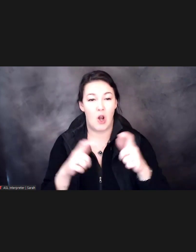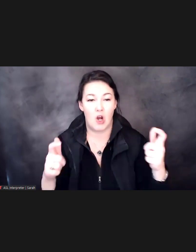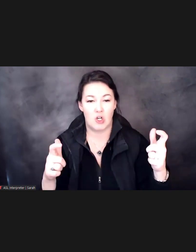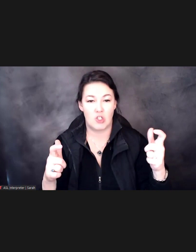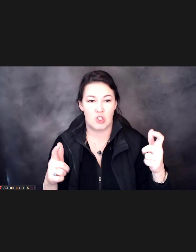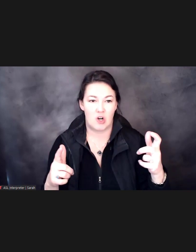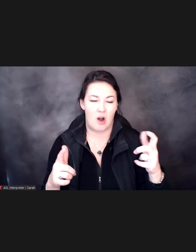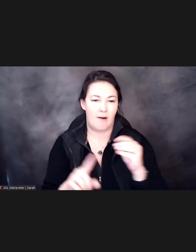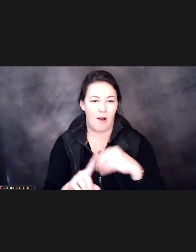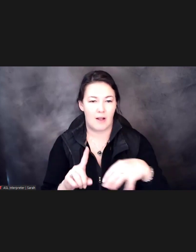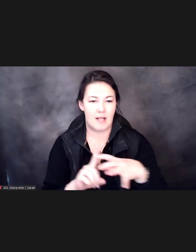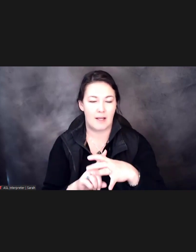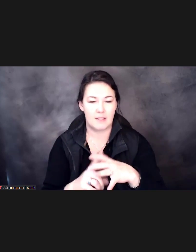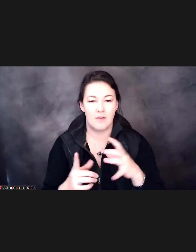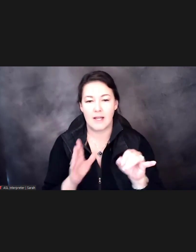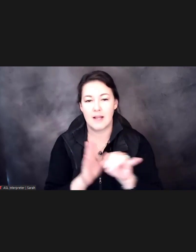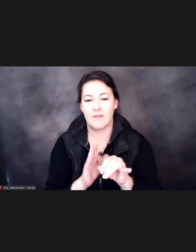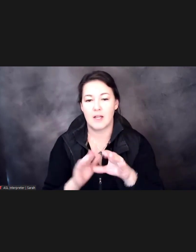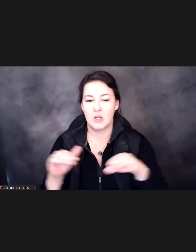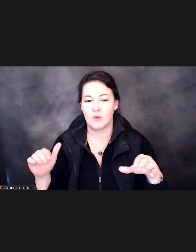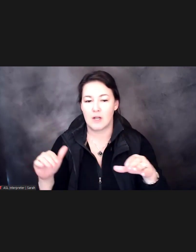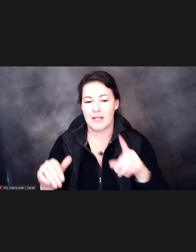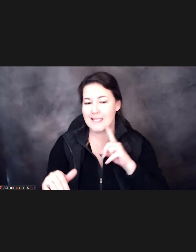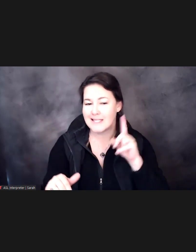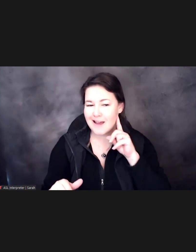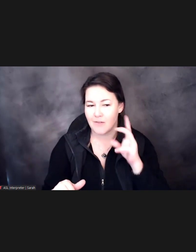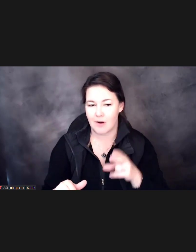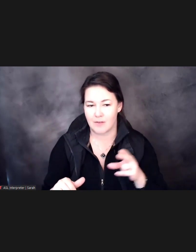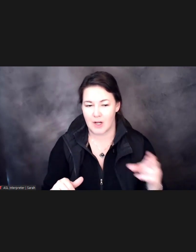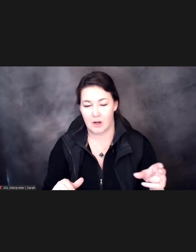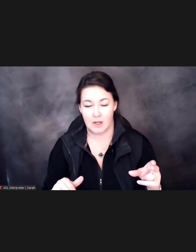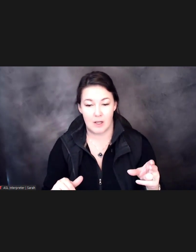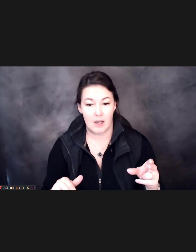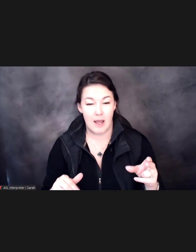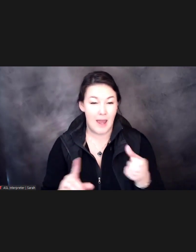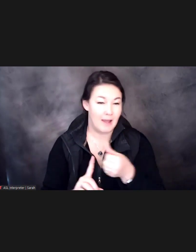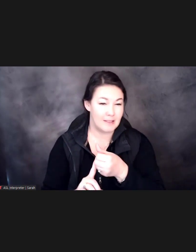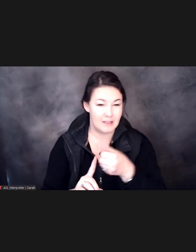or hard of hearing, expanding the traditional focus on newborn